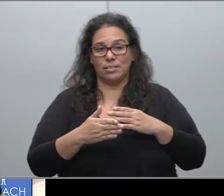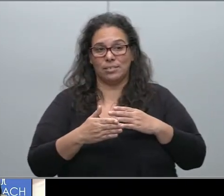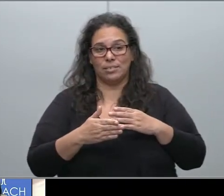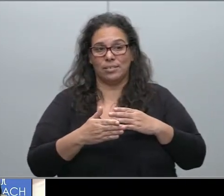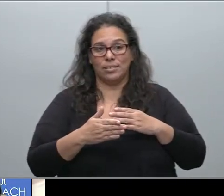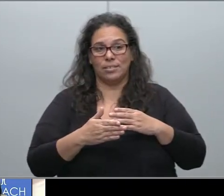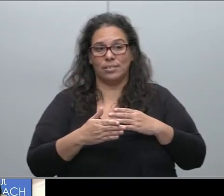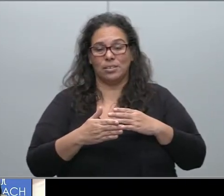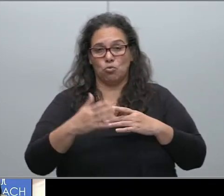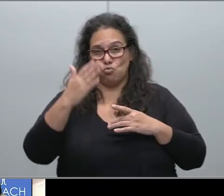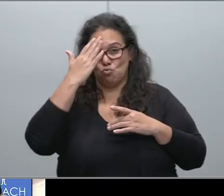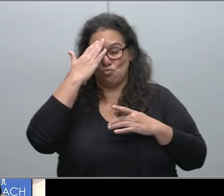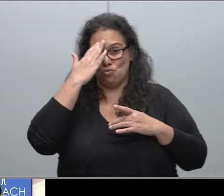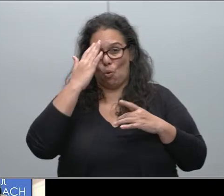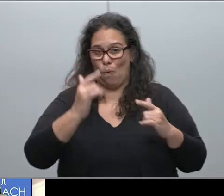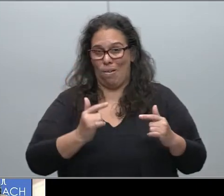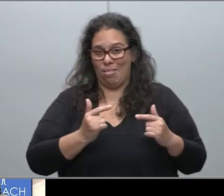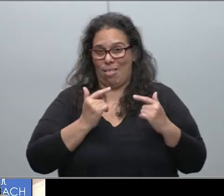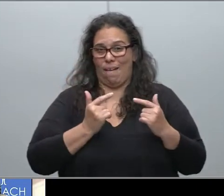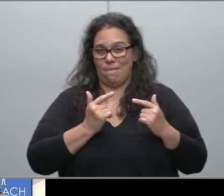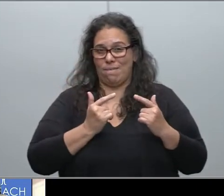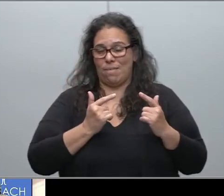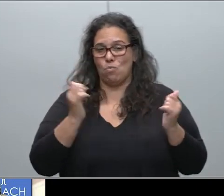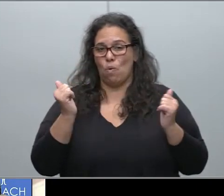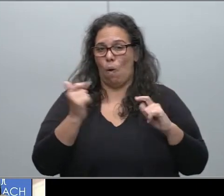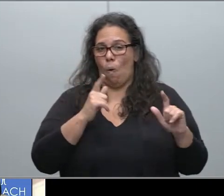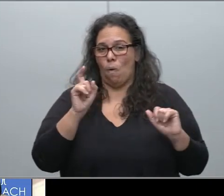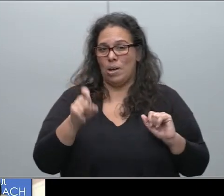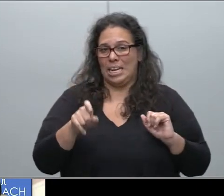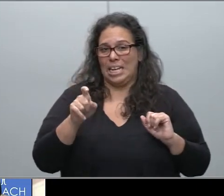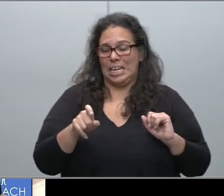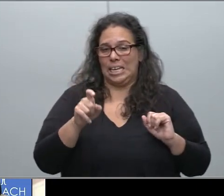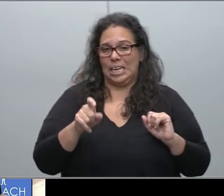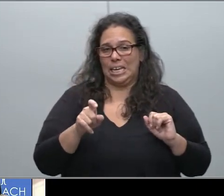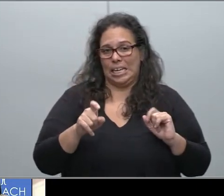I'm afraid to give me my solution on social-emotional